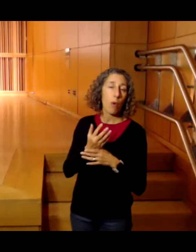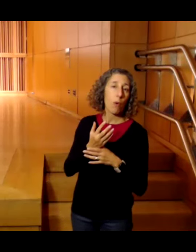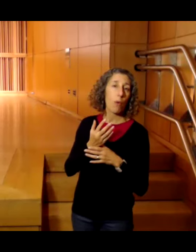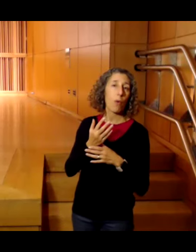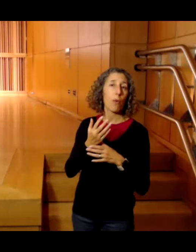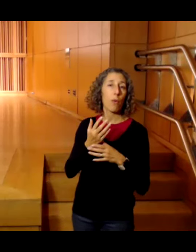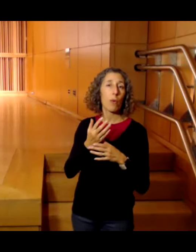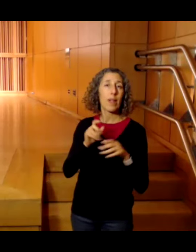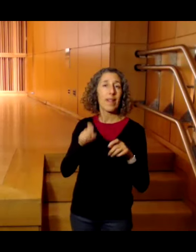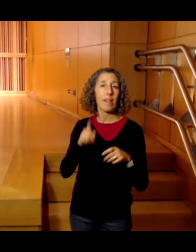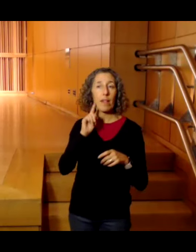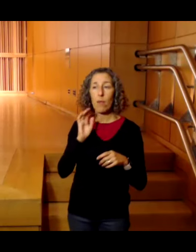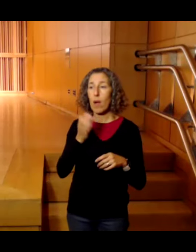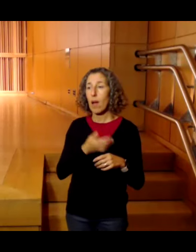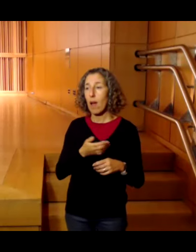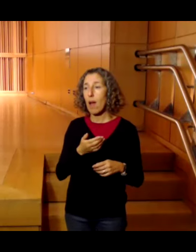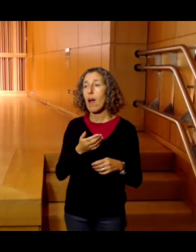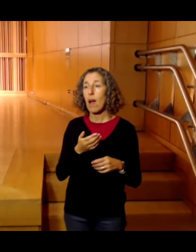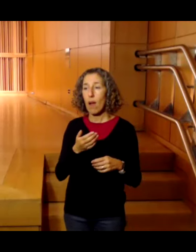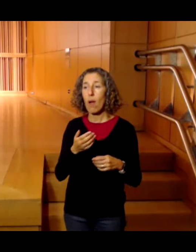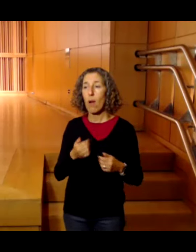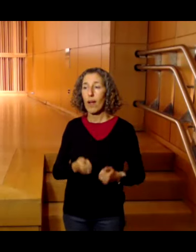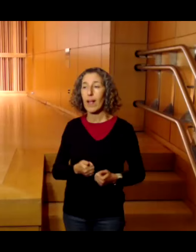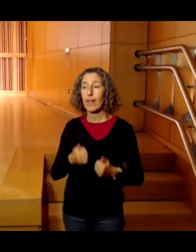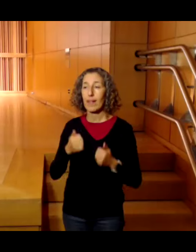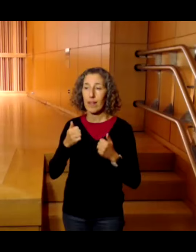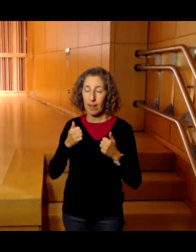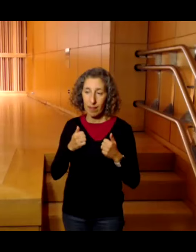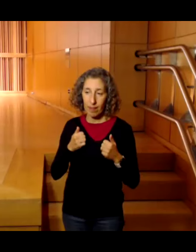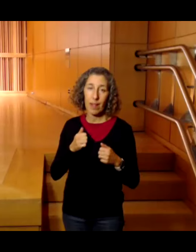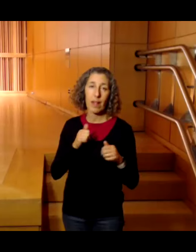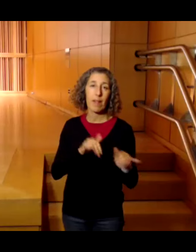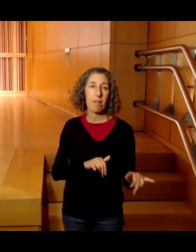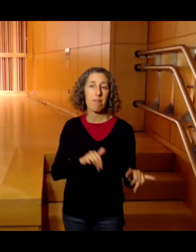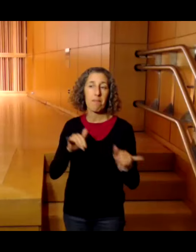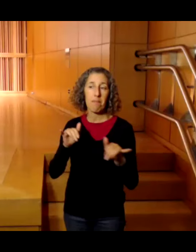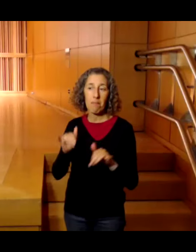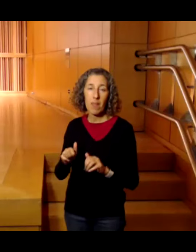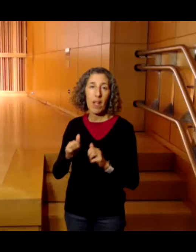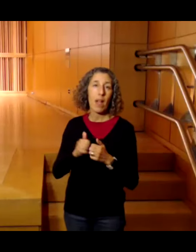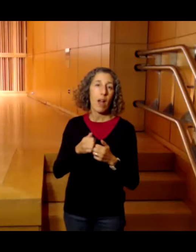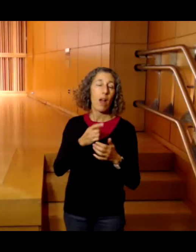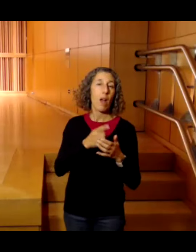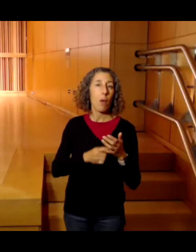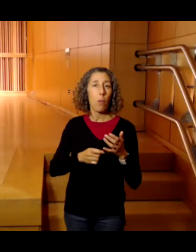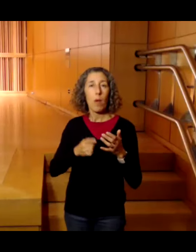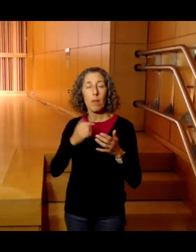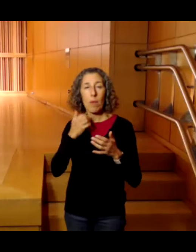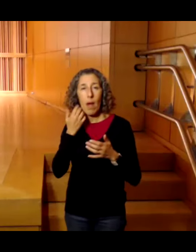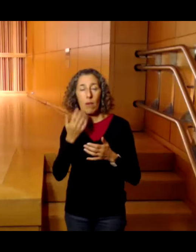Our sexual politics tend most often to be trivialized into pornography, or returned to darkness by.